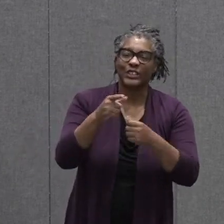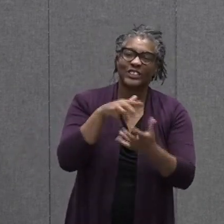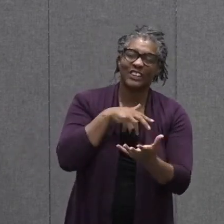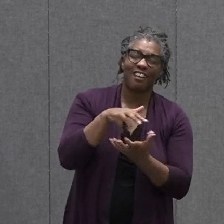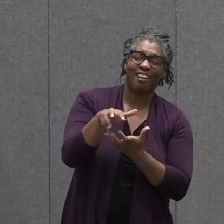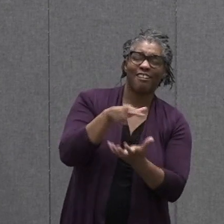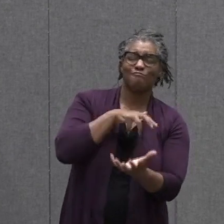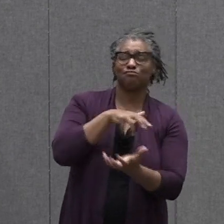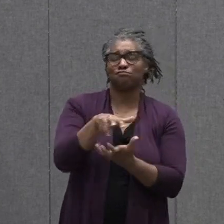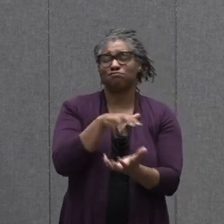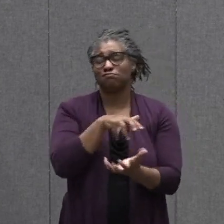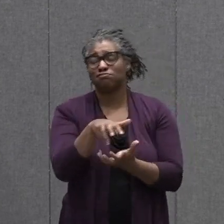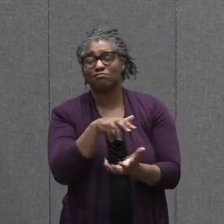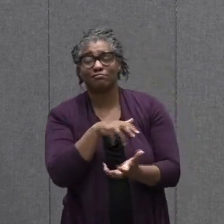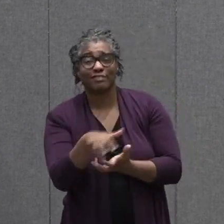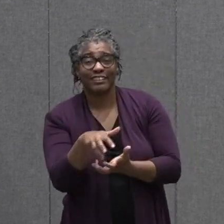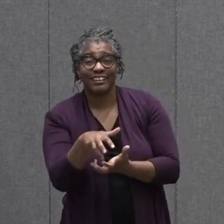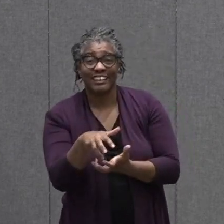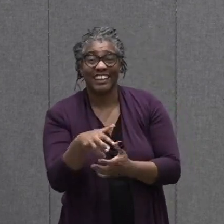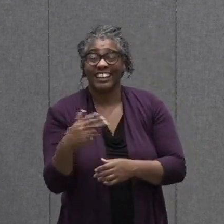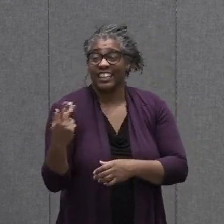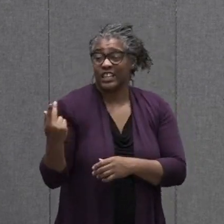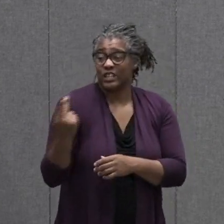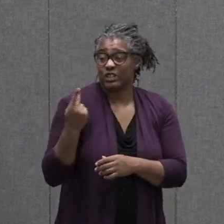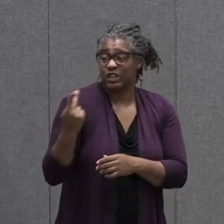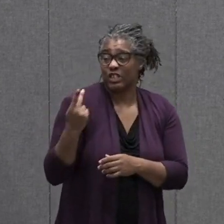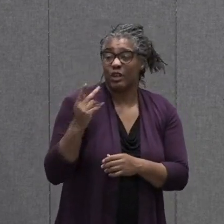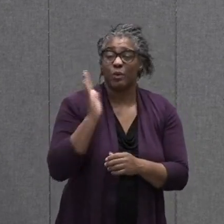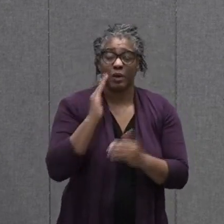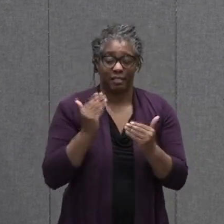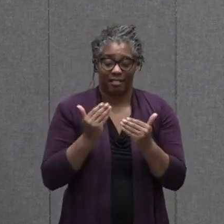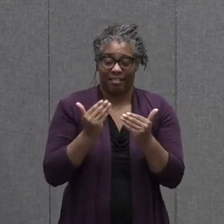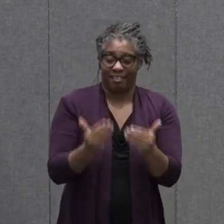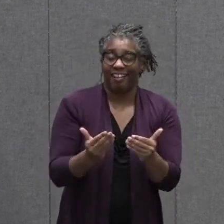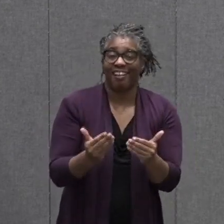And we'll go together like Peanut Butter and Hamburger."